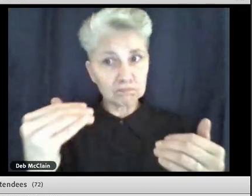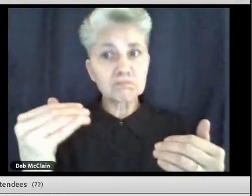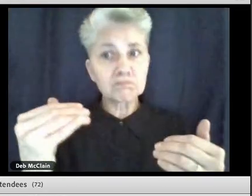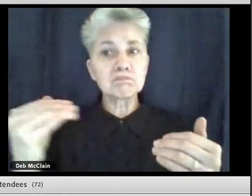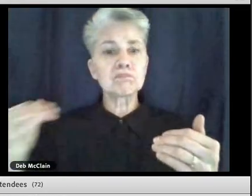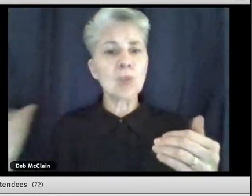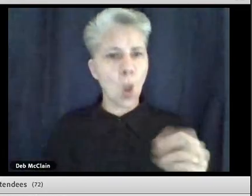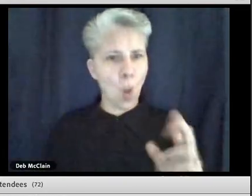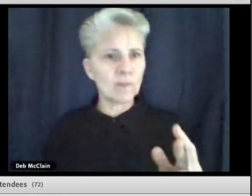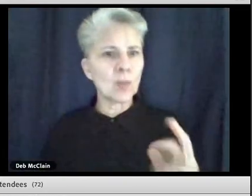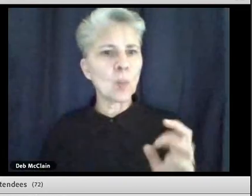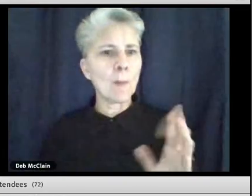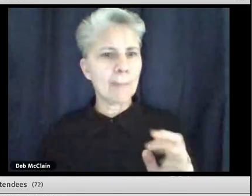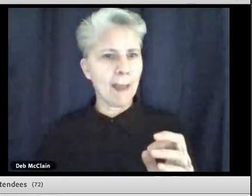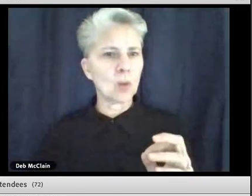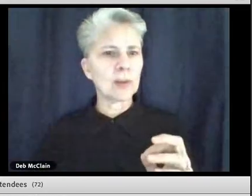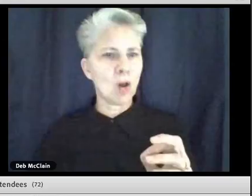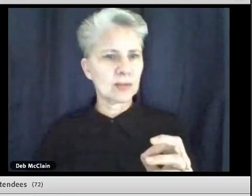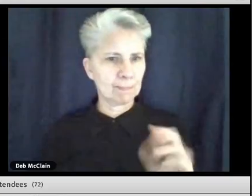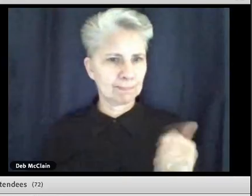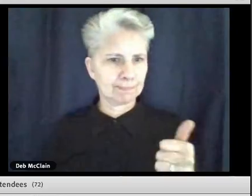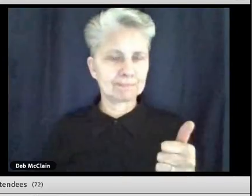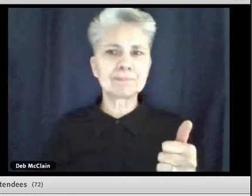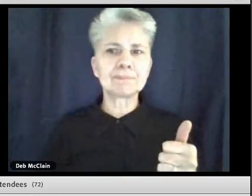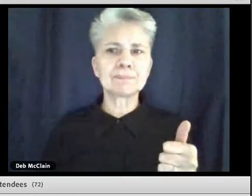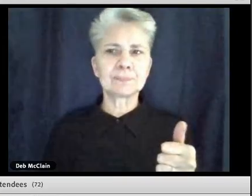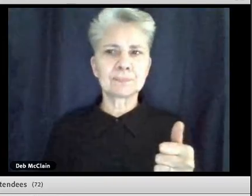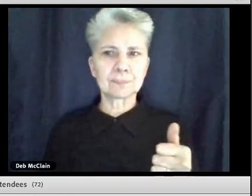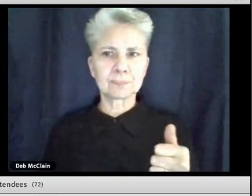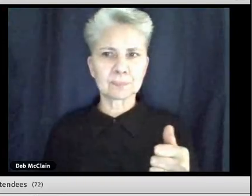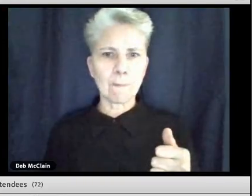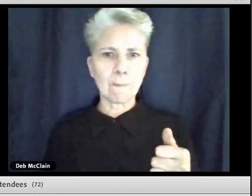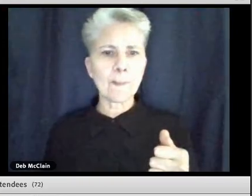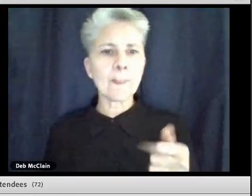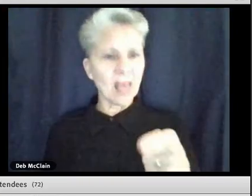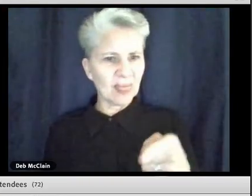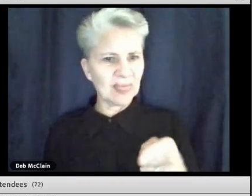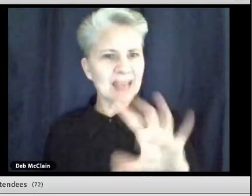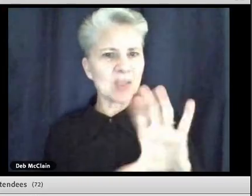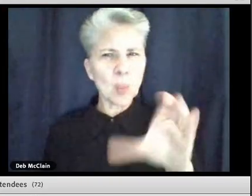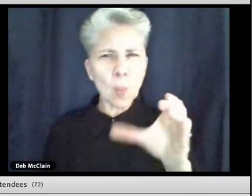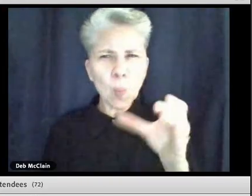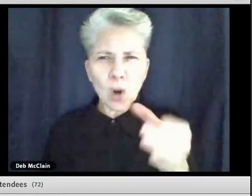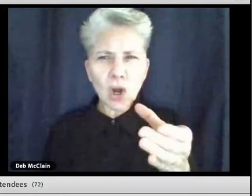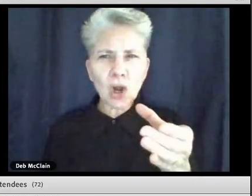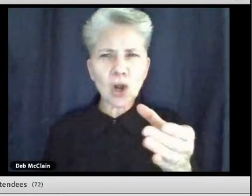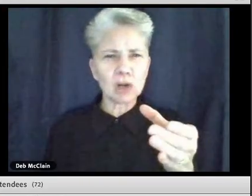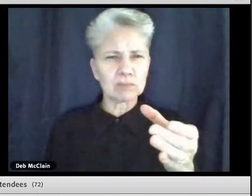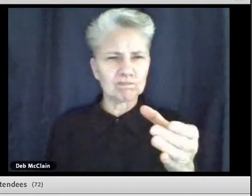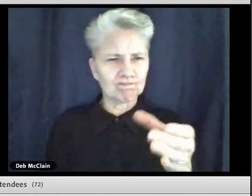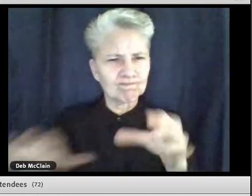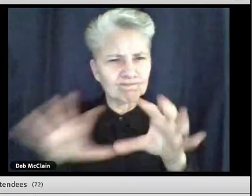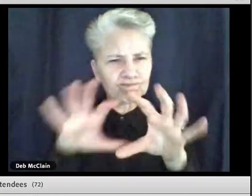So again, this is the world, okay? And you can click on the different countries.